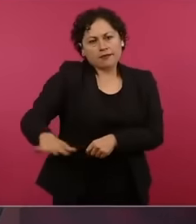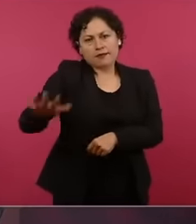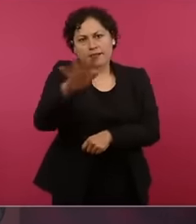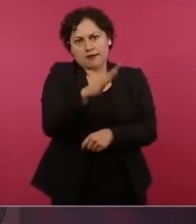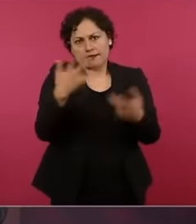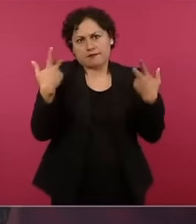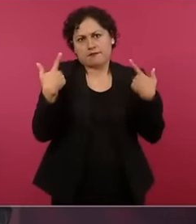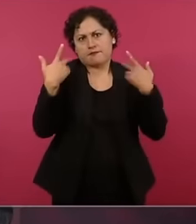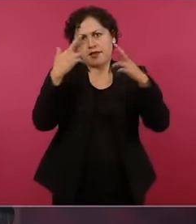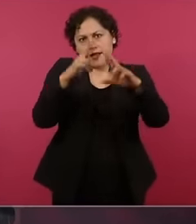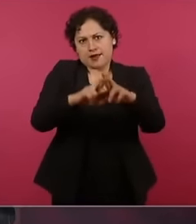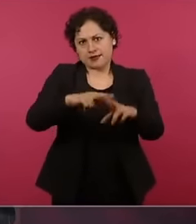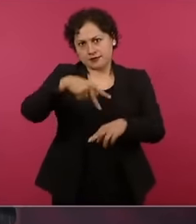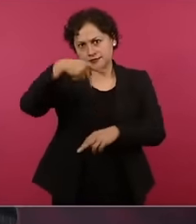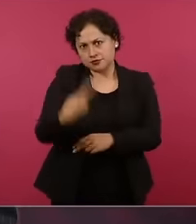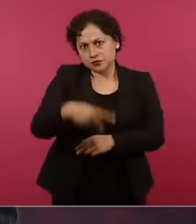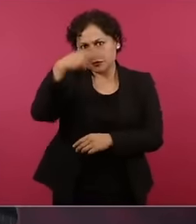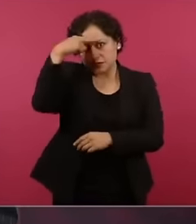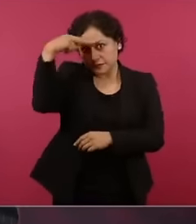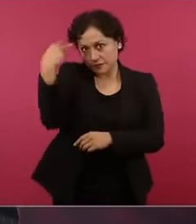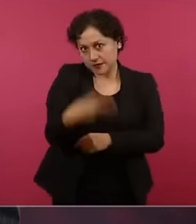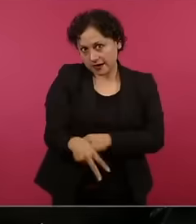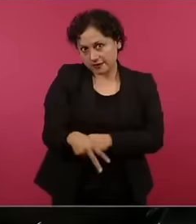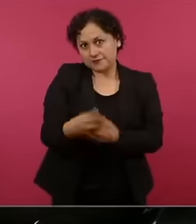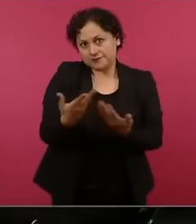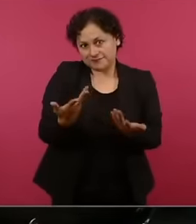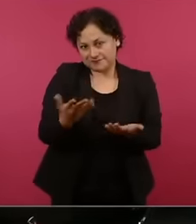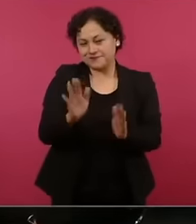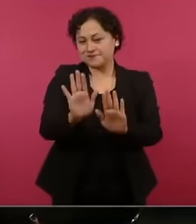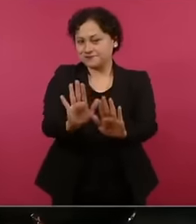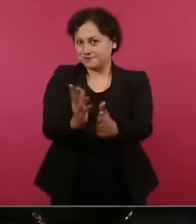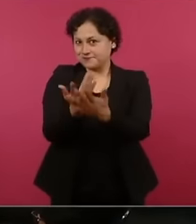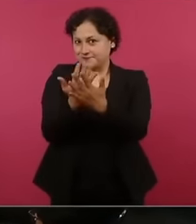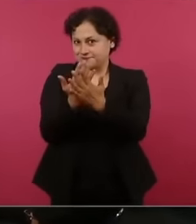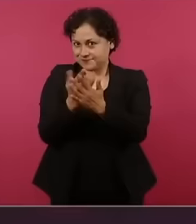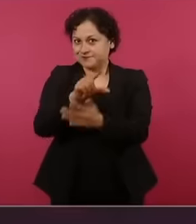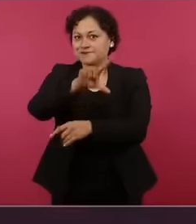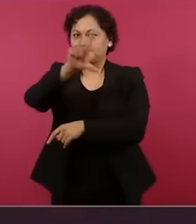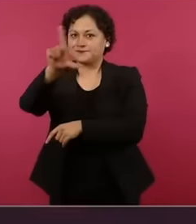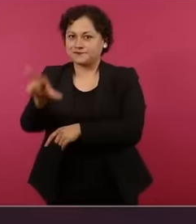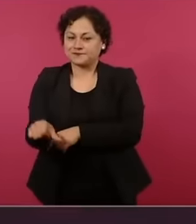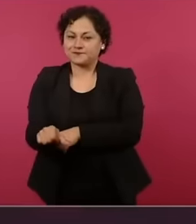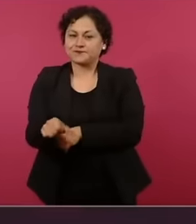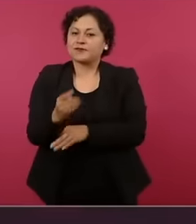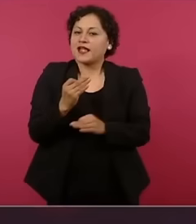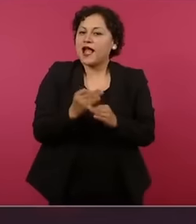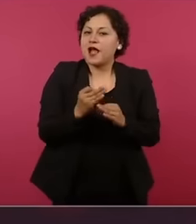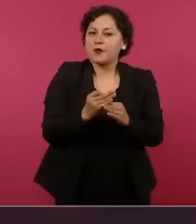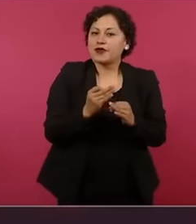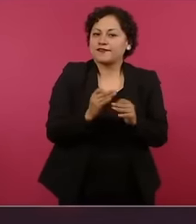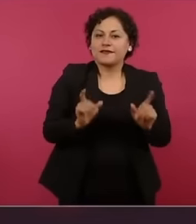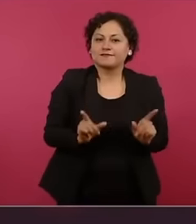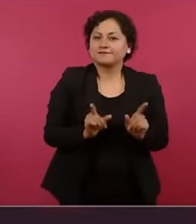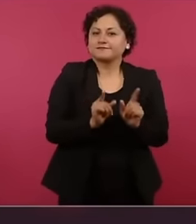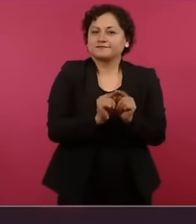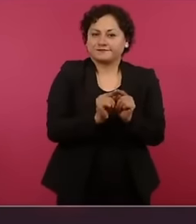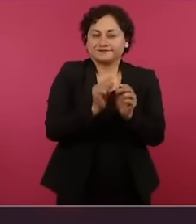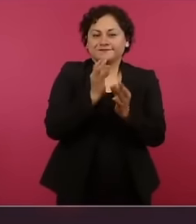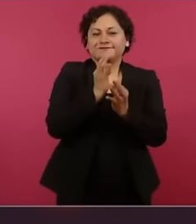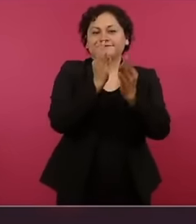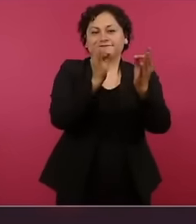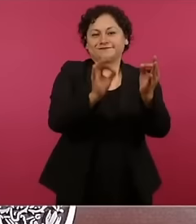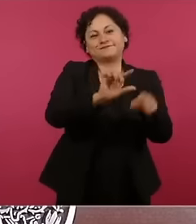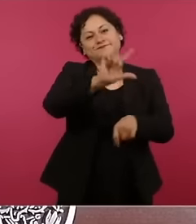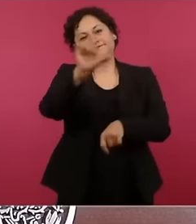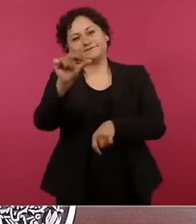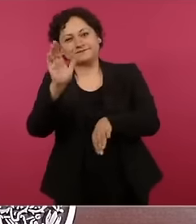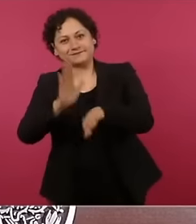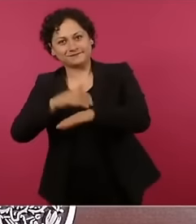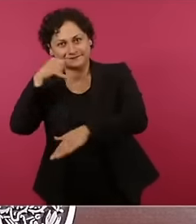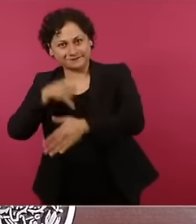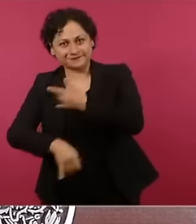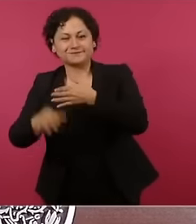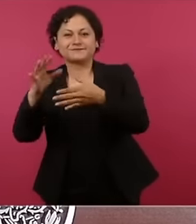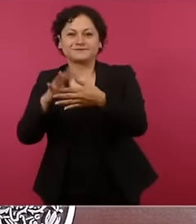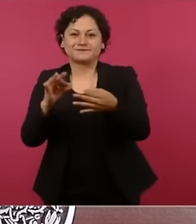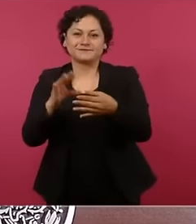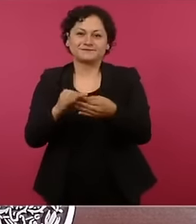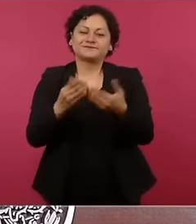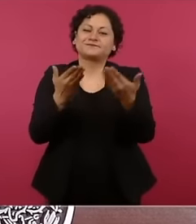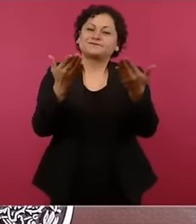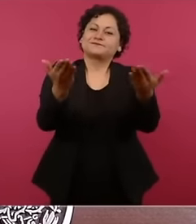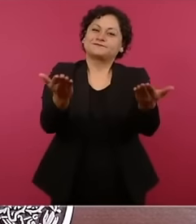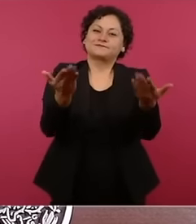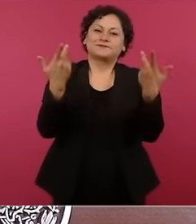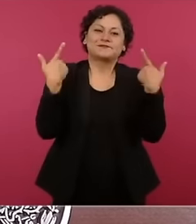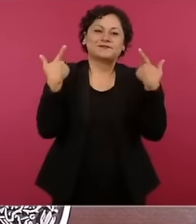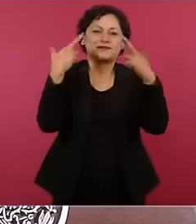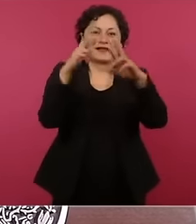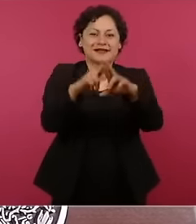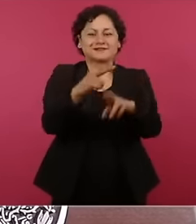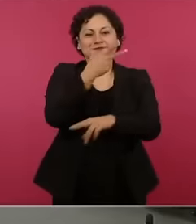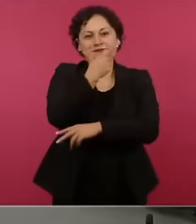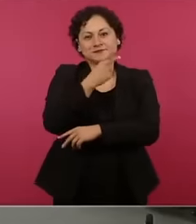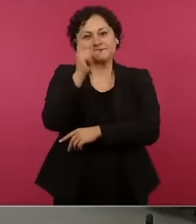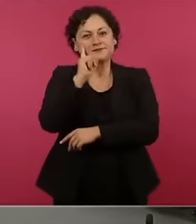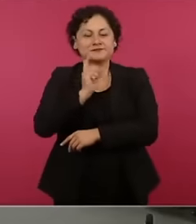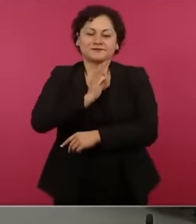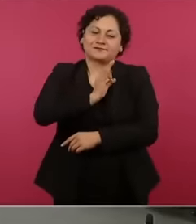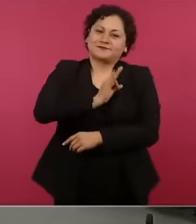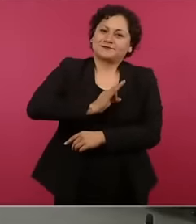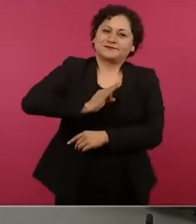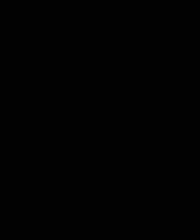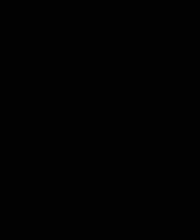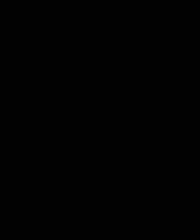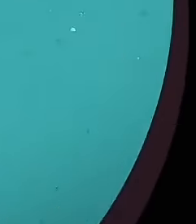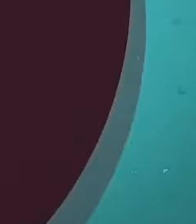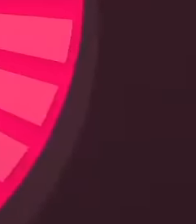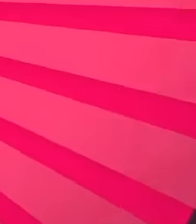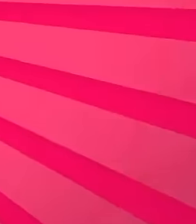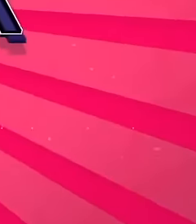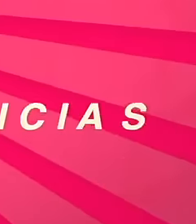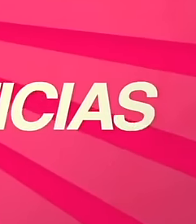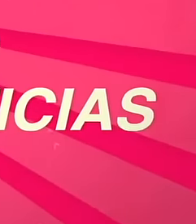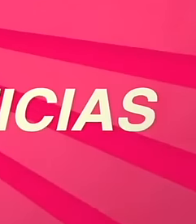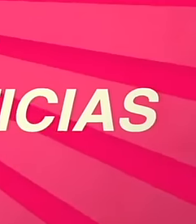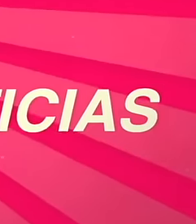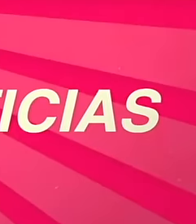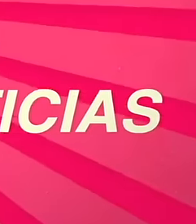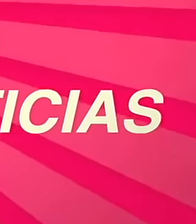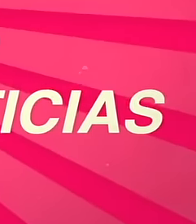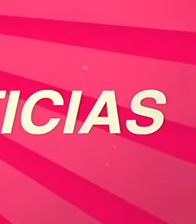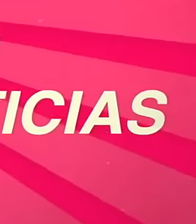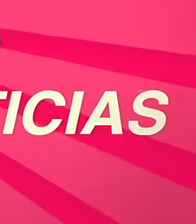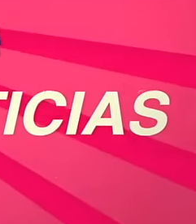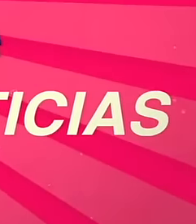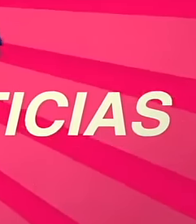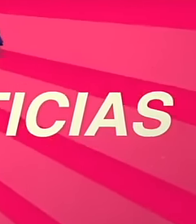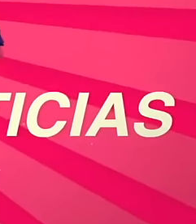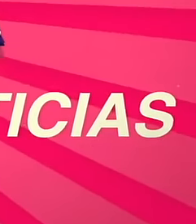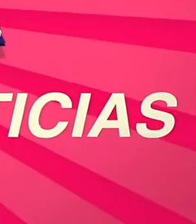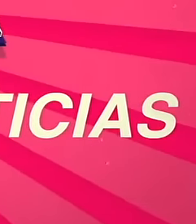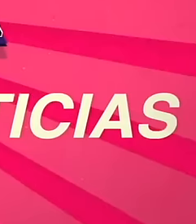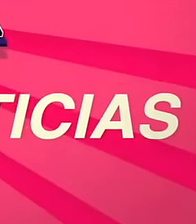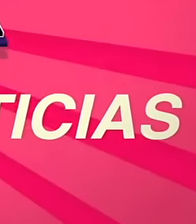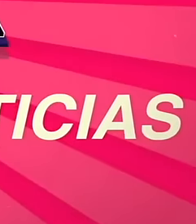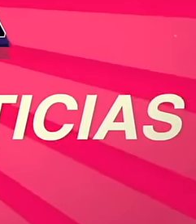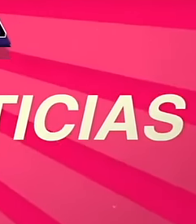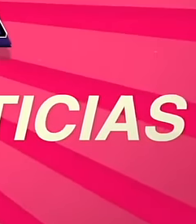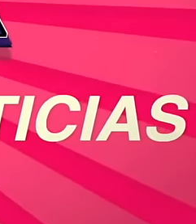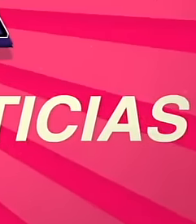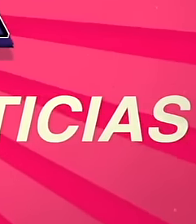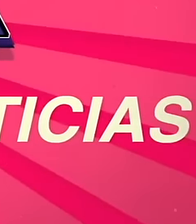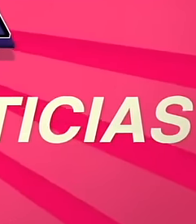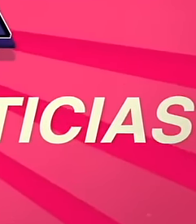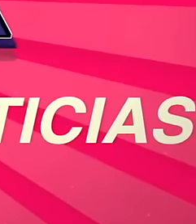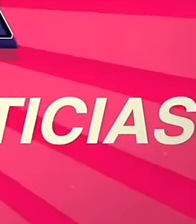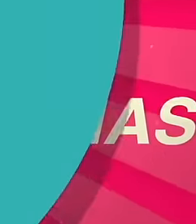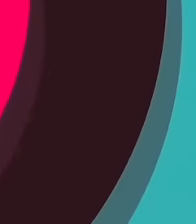I wanted to tell you something in this Mayera conference. Congratulations, teachers.